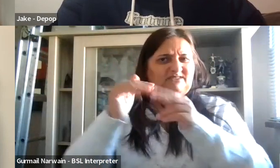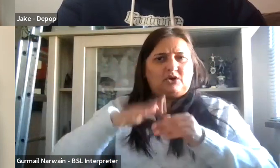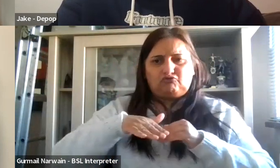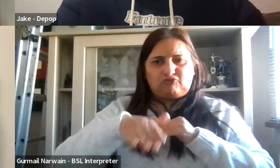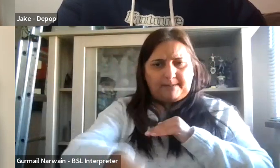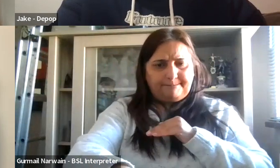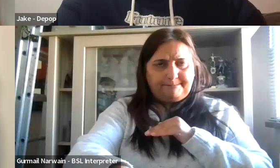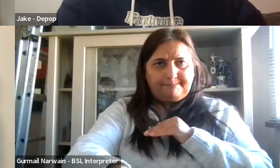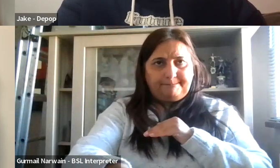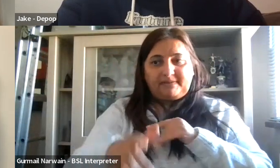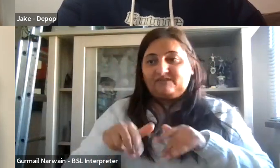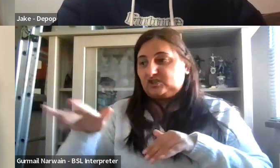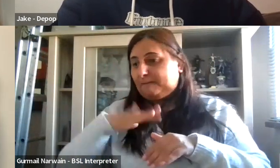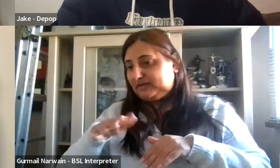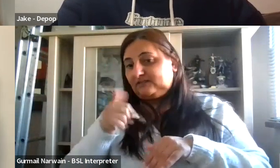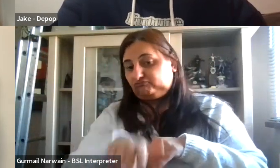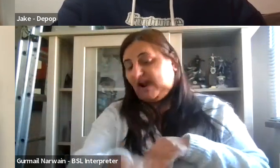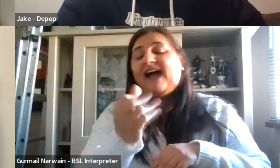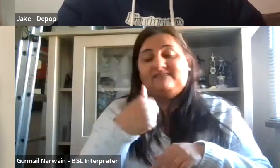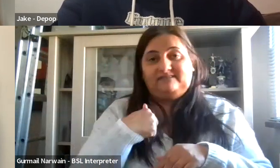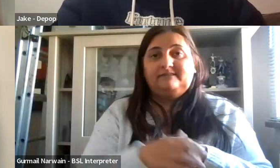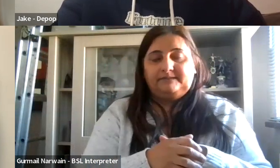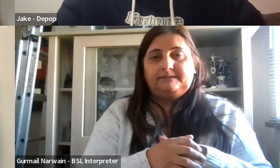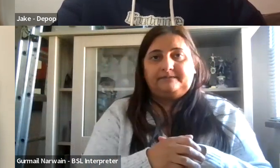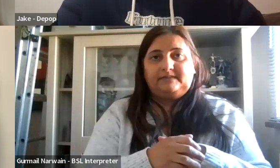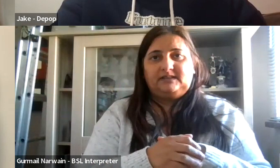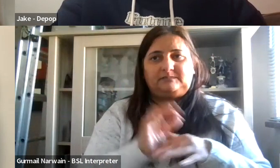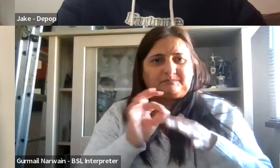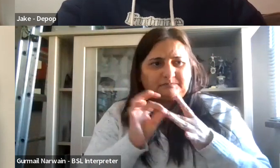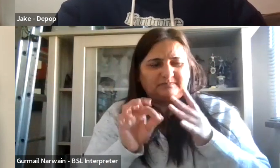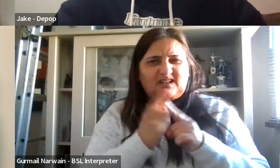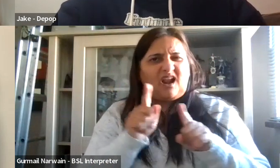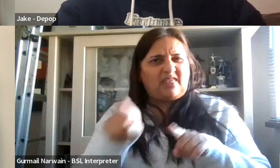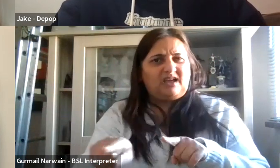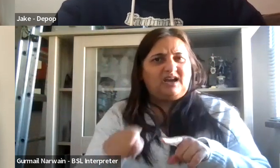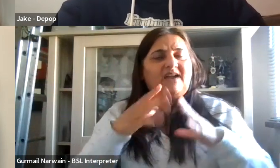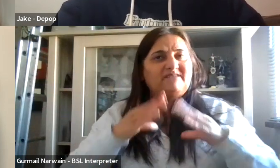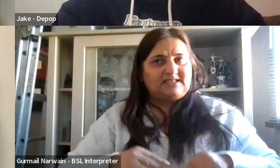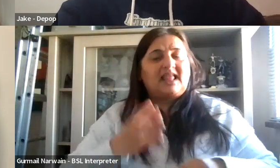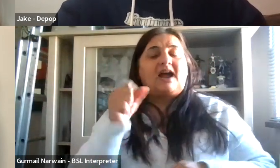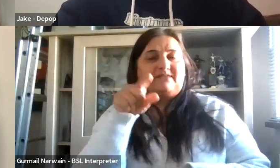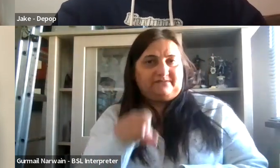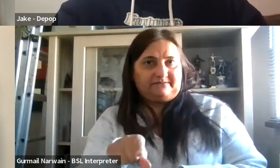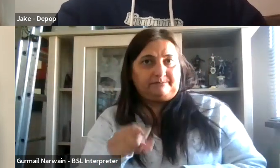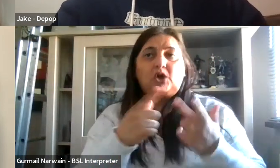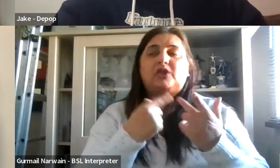Lots of different things, and we have accessible bathrooms and lifts and ranches, they were specific things likes that and other things that you may be familiar with where we can look at assistance. So this small things like that physically. And then there's other things that we use,